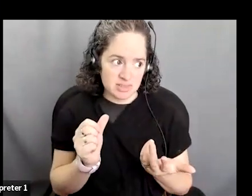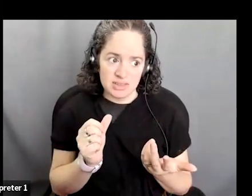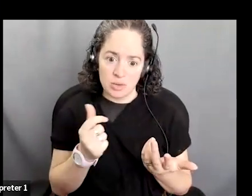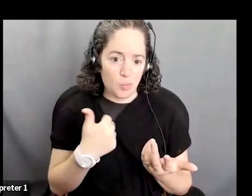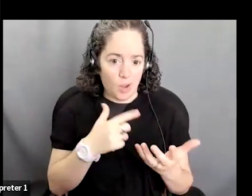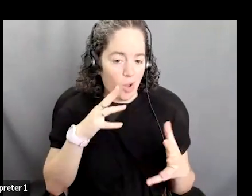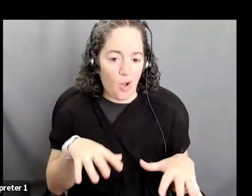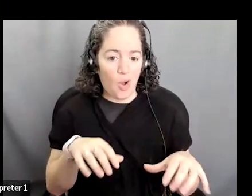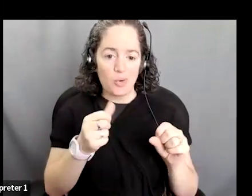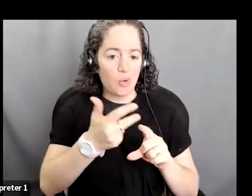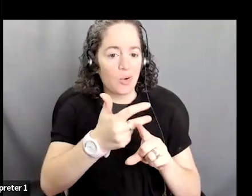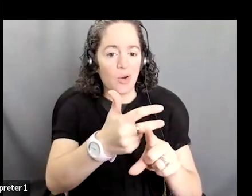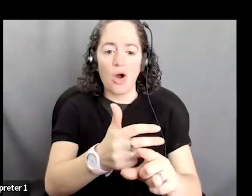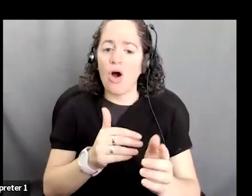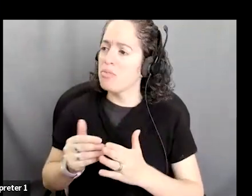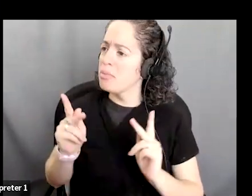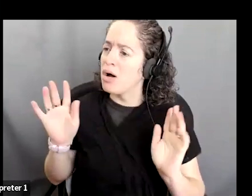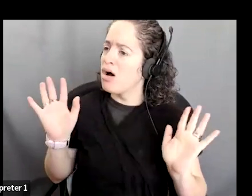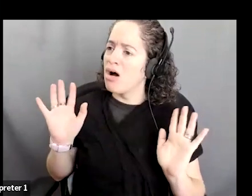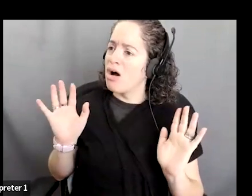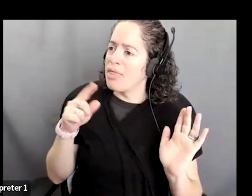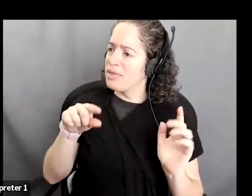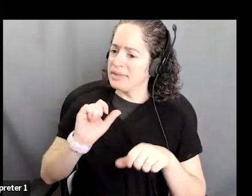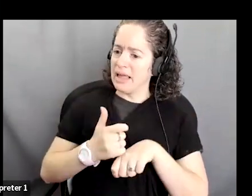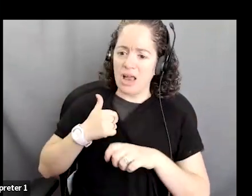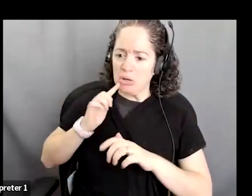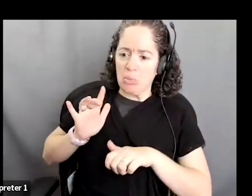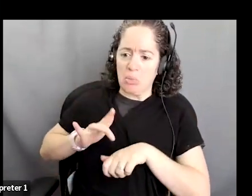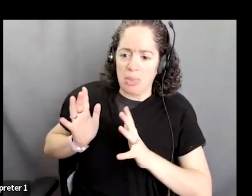I didn't change the setting on whatever plugin it was